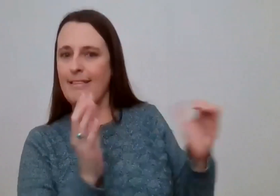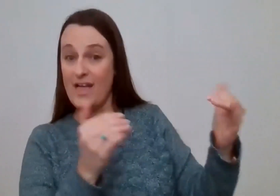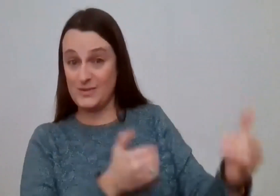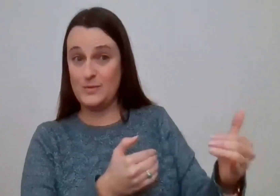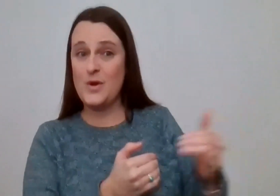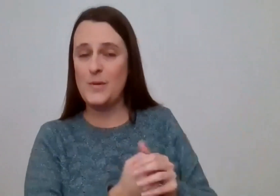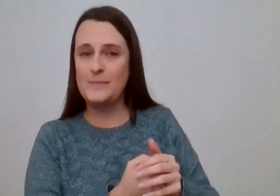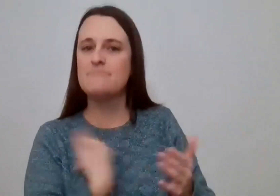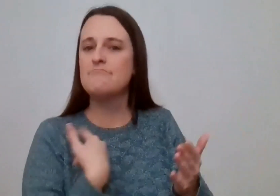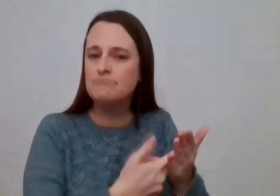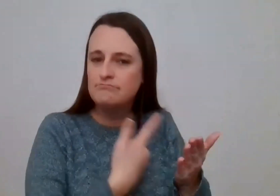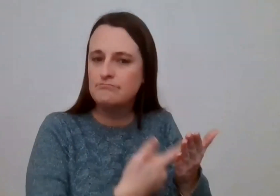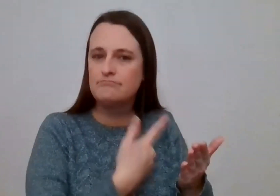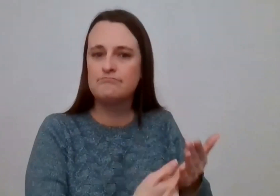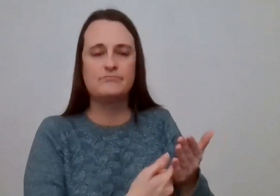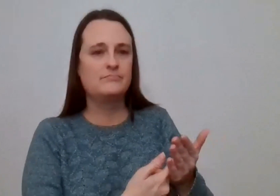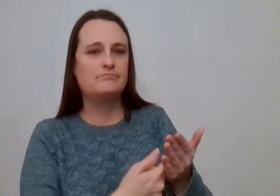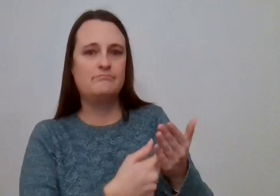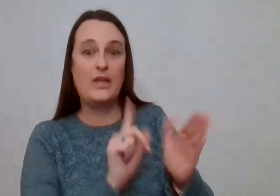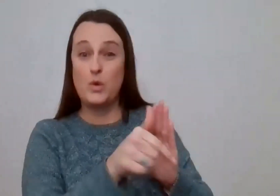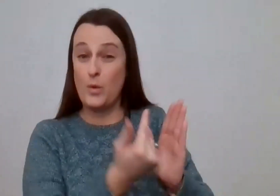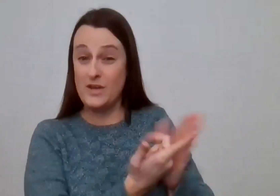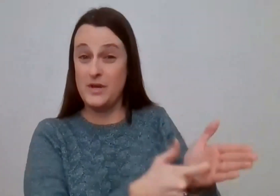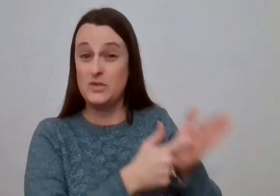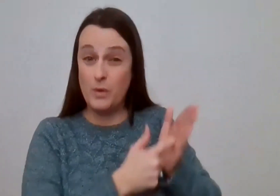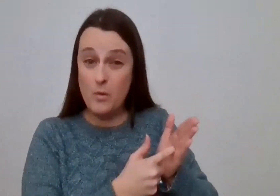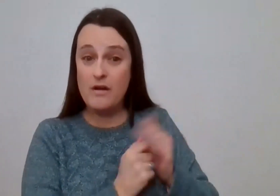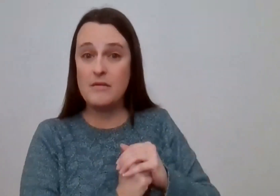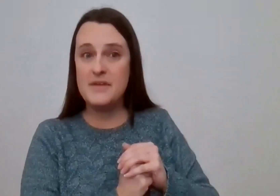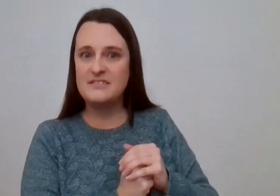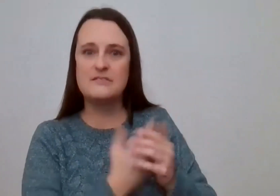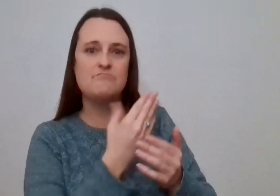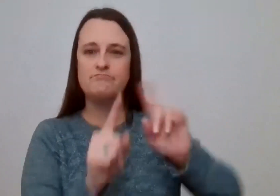to discuss overview of graduation requirements and overview of courses that are available to students